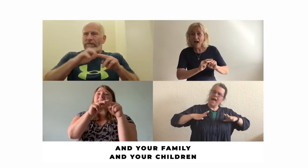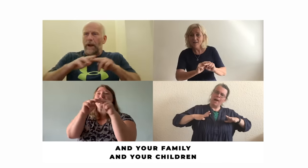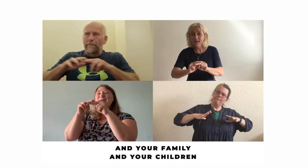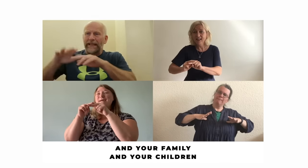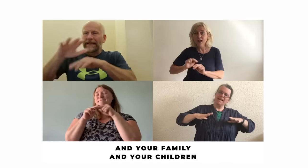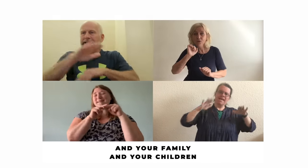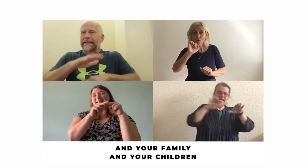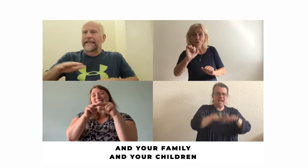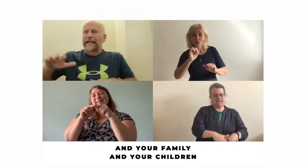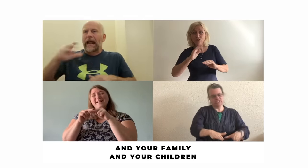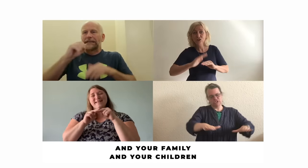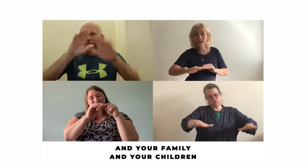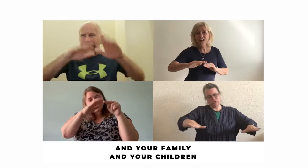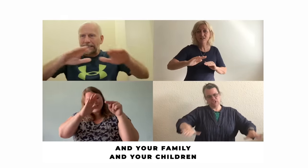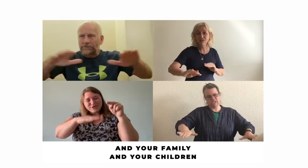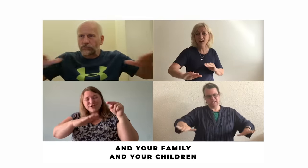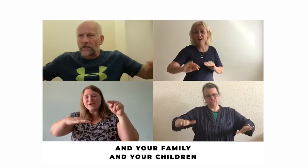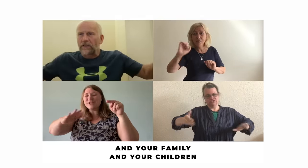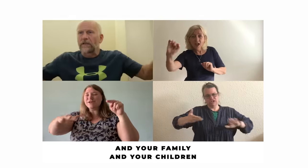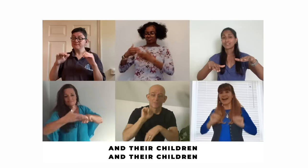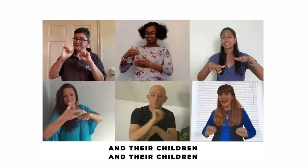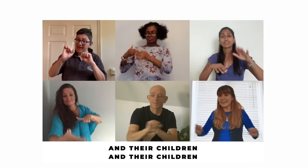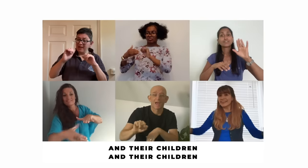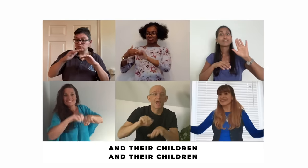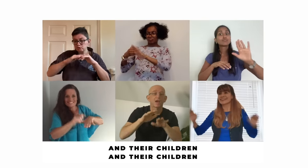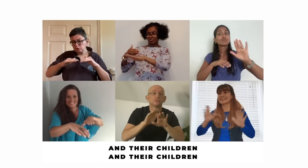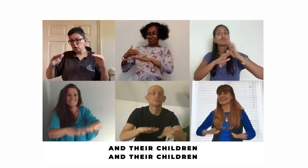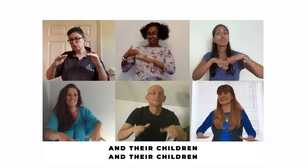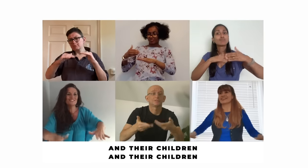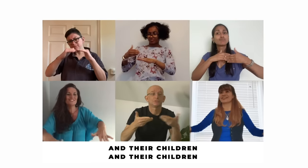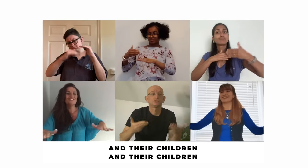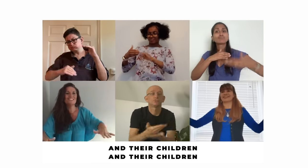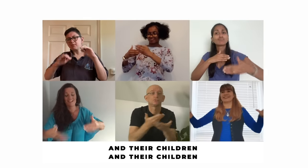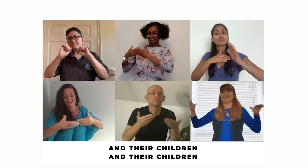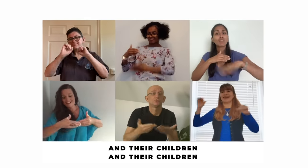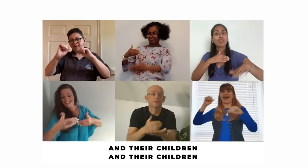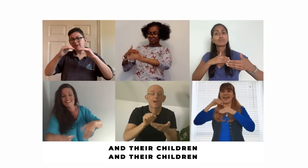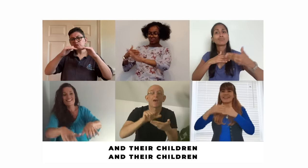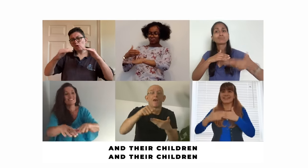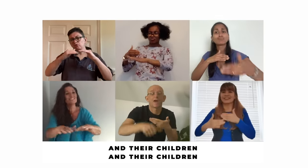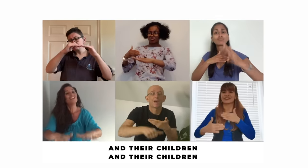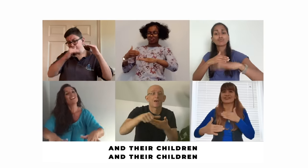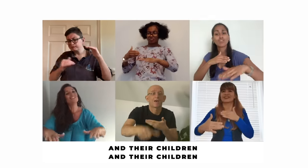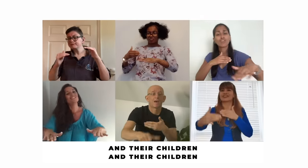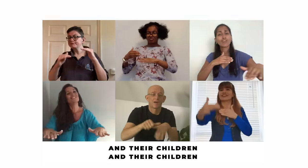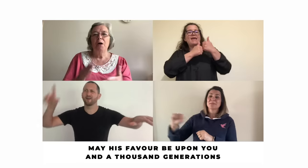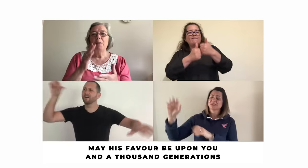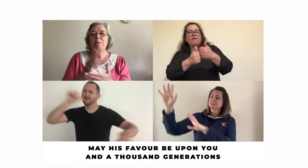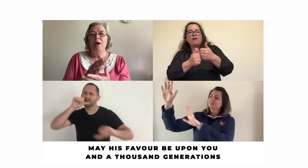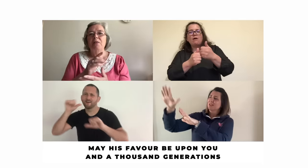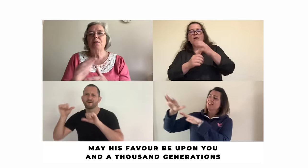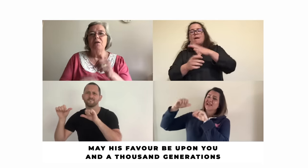And your family and your children And their children and their children